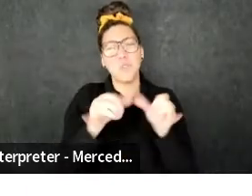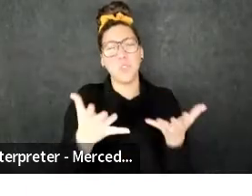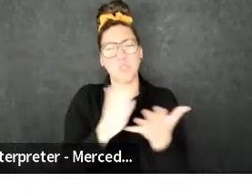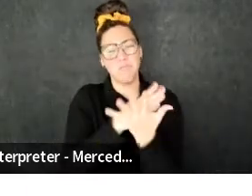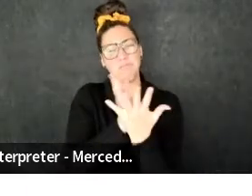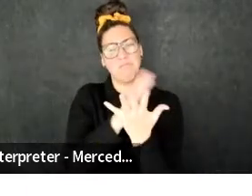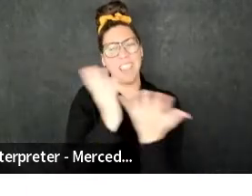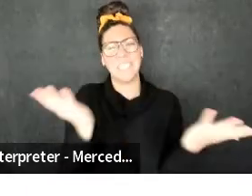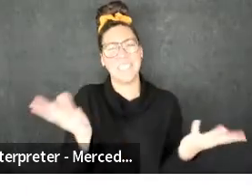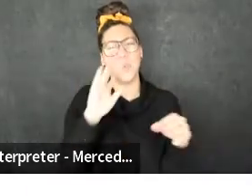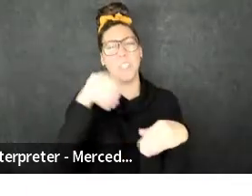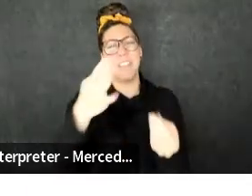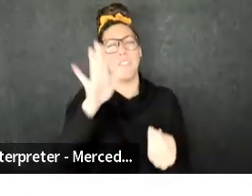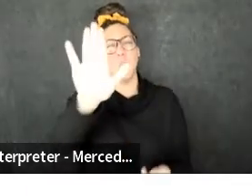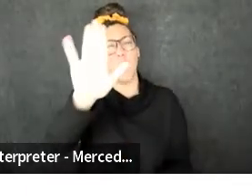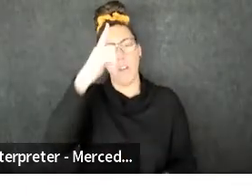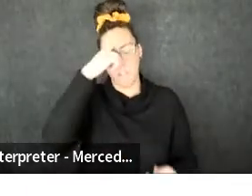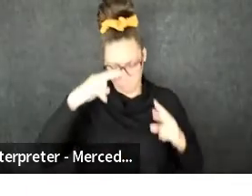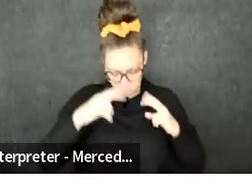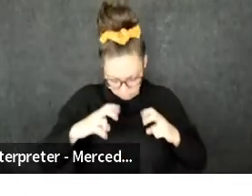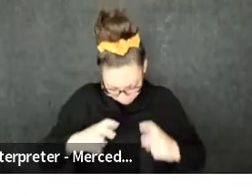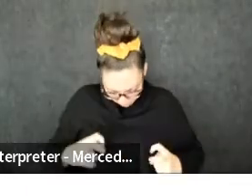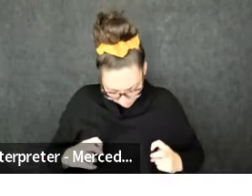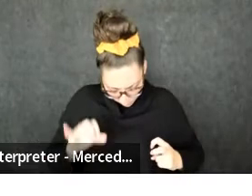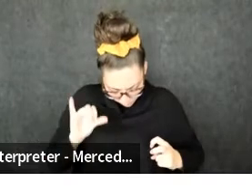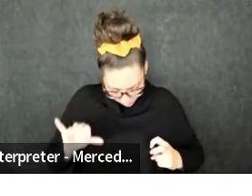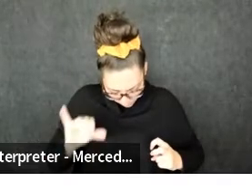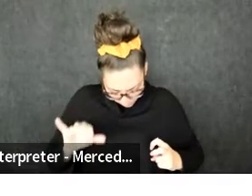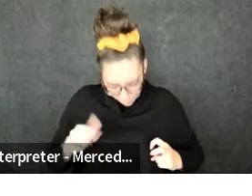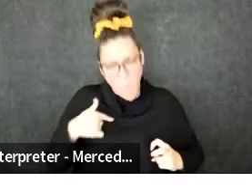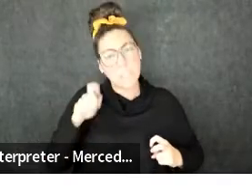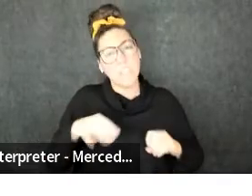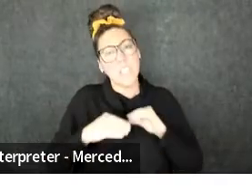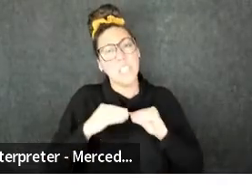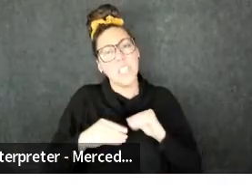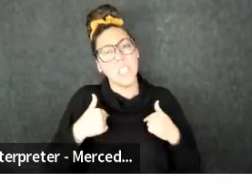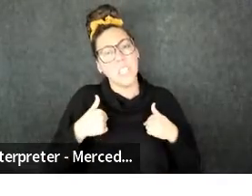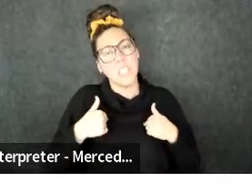what you might need to to address. And awareness is the first step in that.